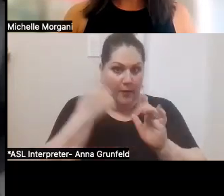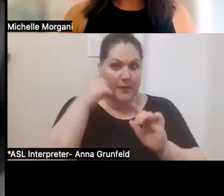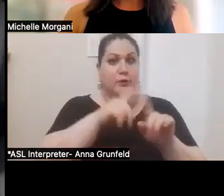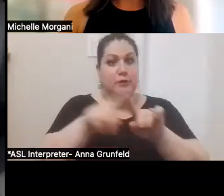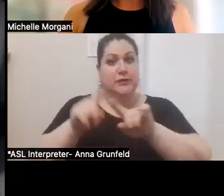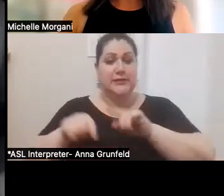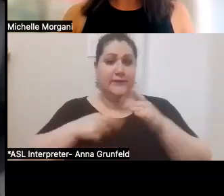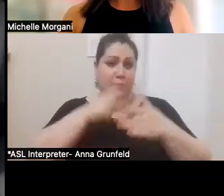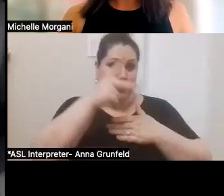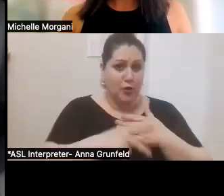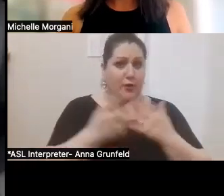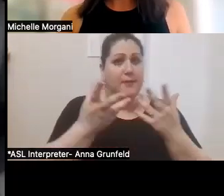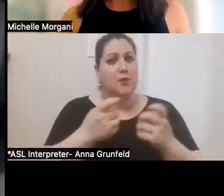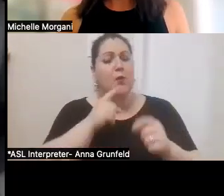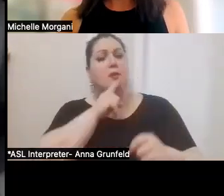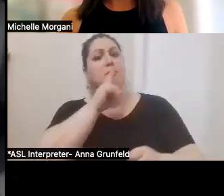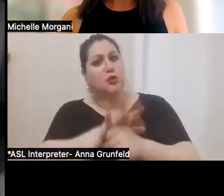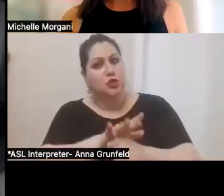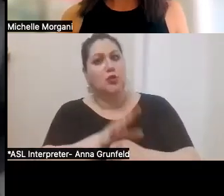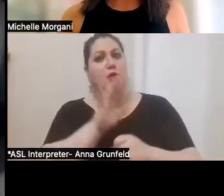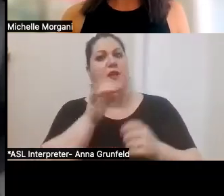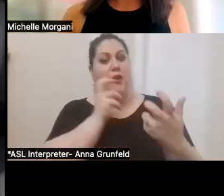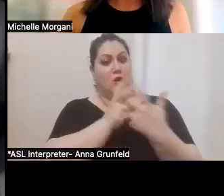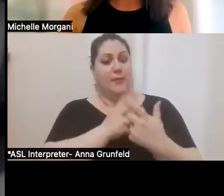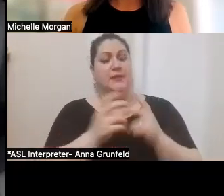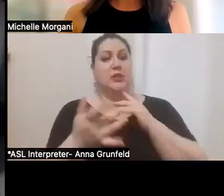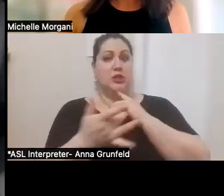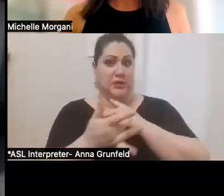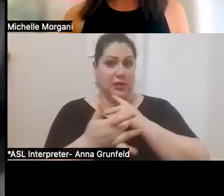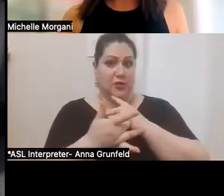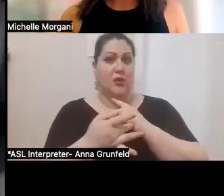be ensuring that the accommodations and the technology again meet those needs.